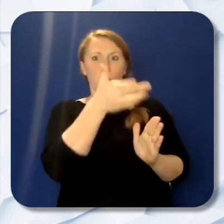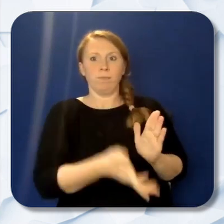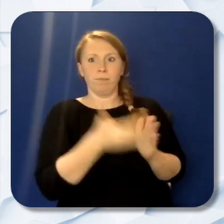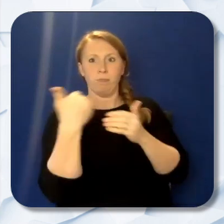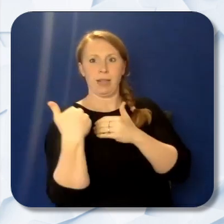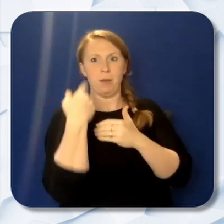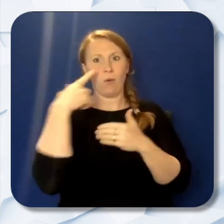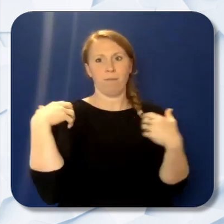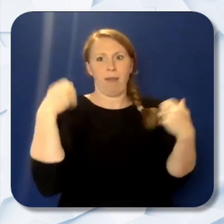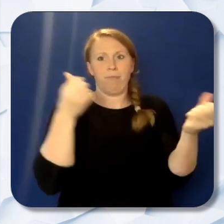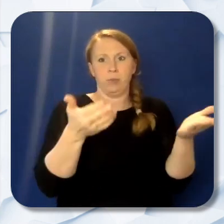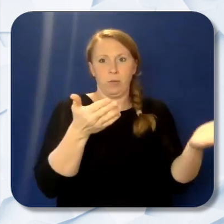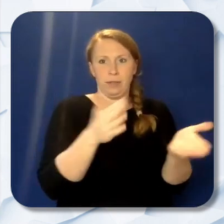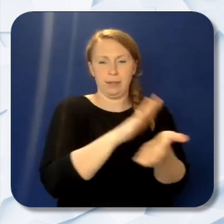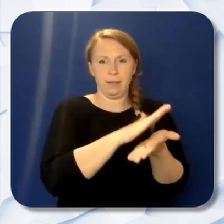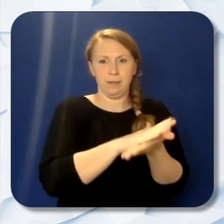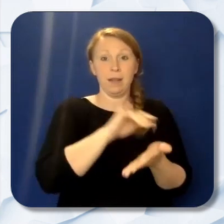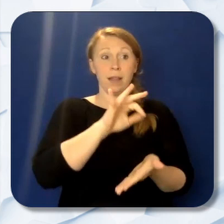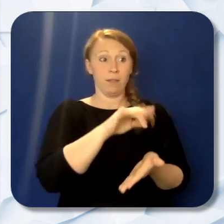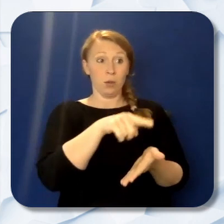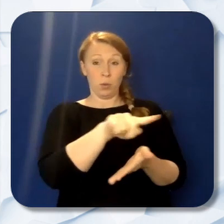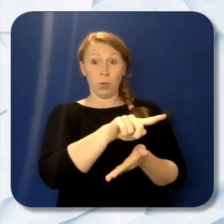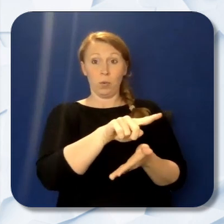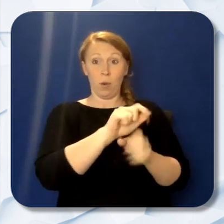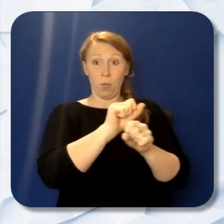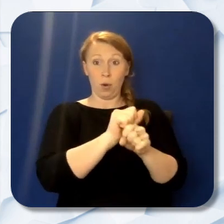Um. If you were around when stock EpiPen’s came into play, and those yellow boxes showed up